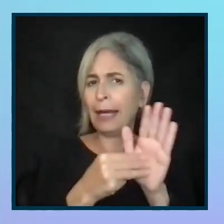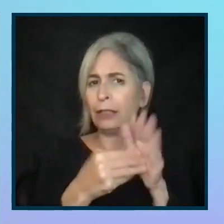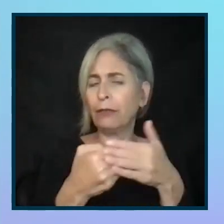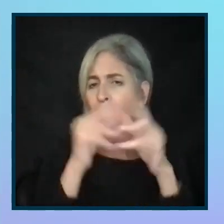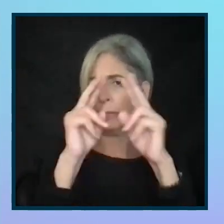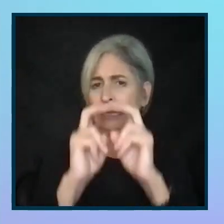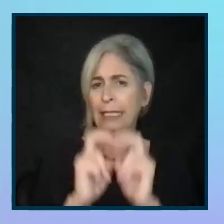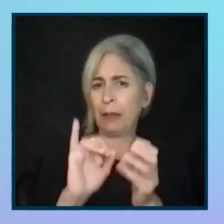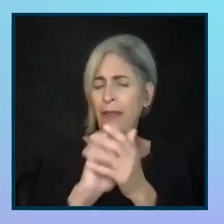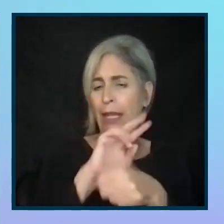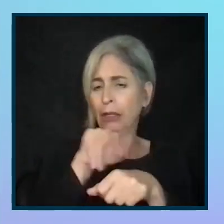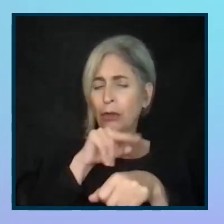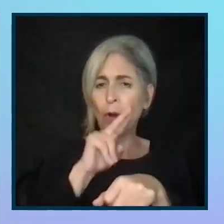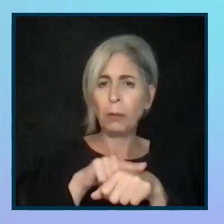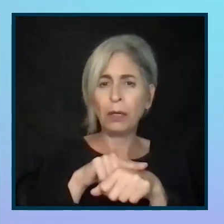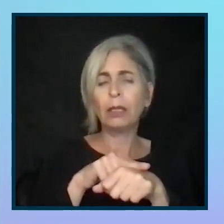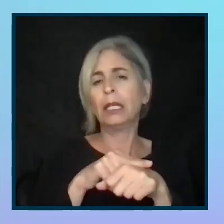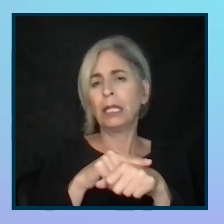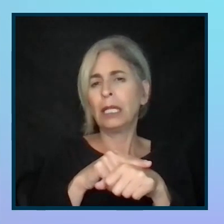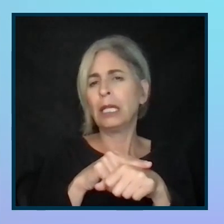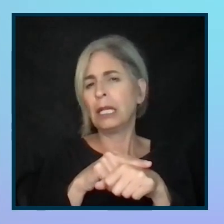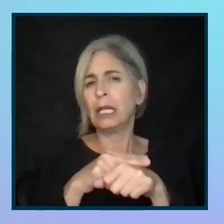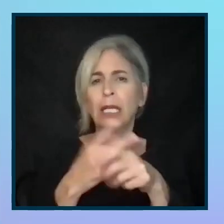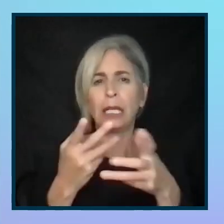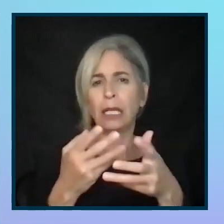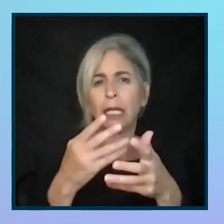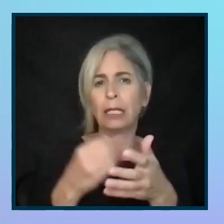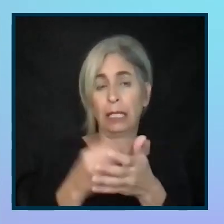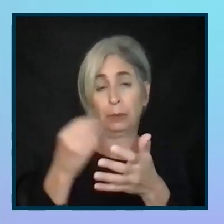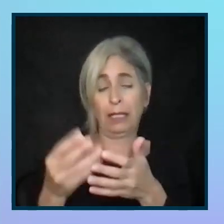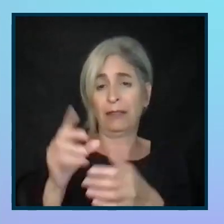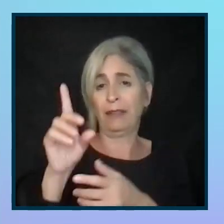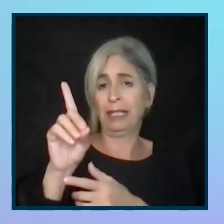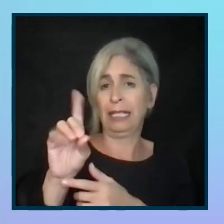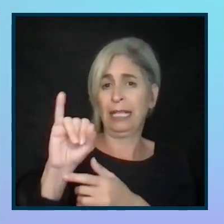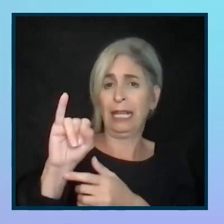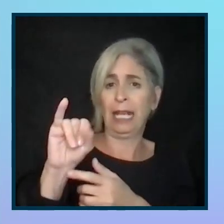that typically is expensive. It's called the DISC, D-I-S-C.